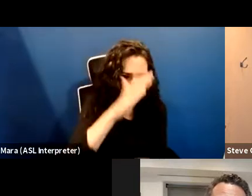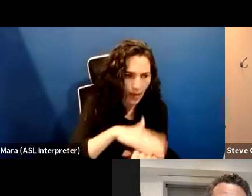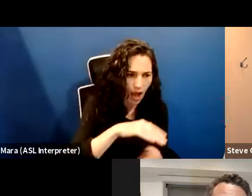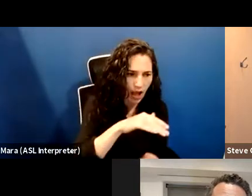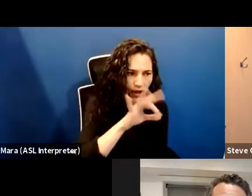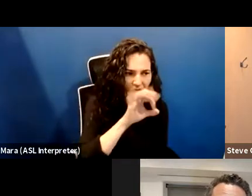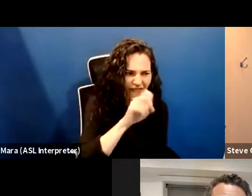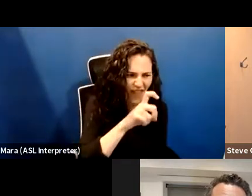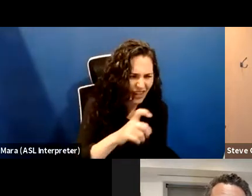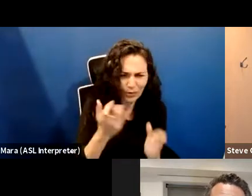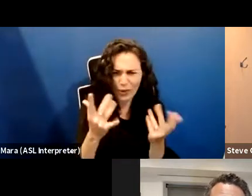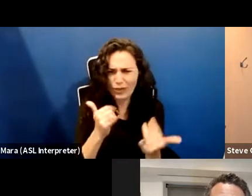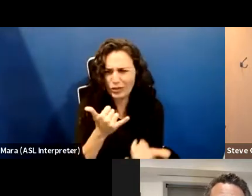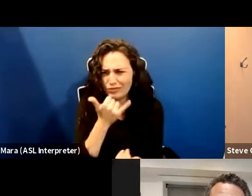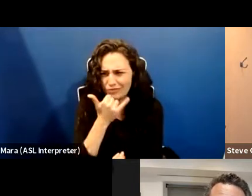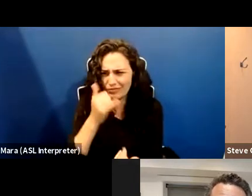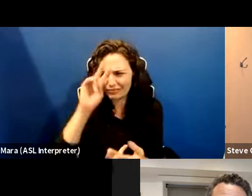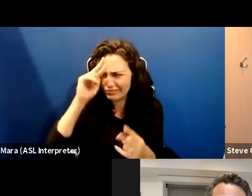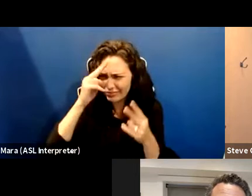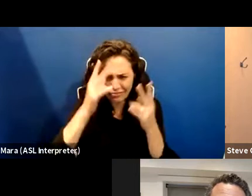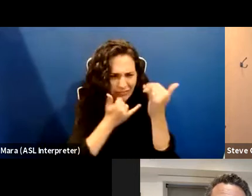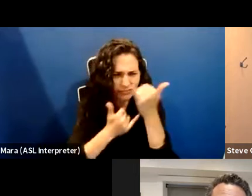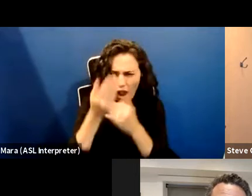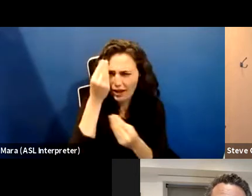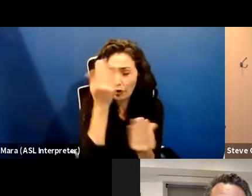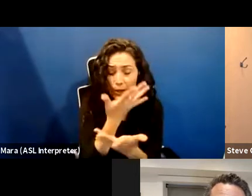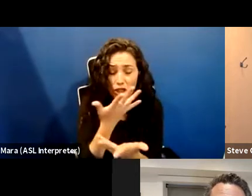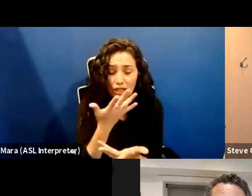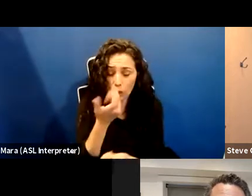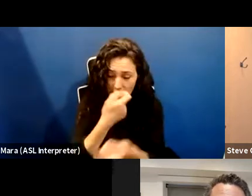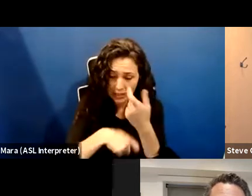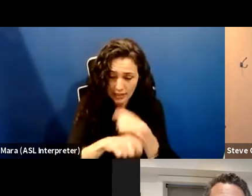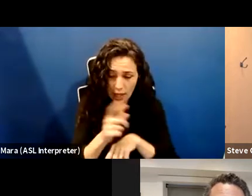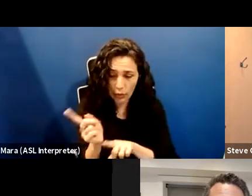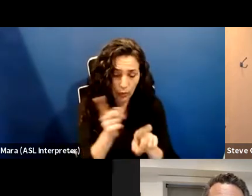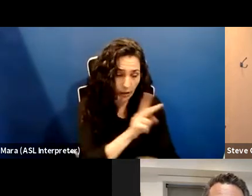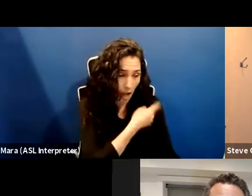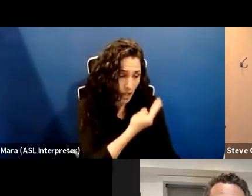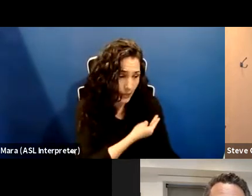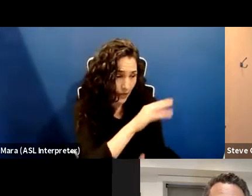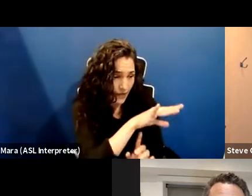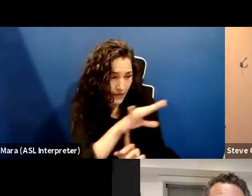And it was just once we were in the hospital filming, and being ourselves and being doctors and struggling.